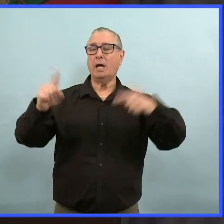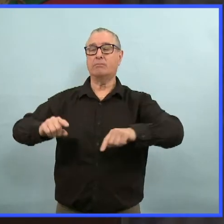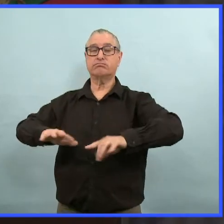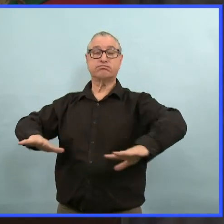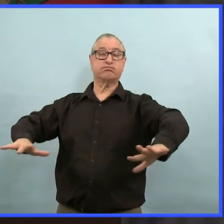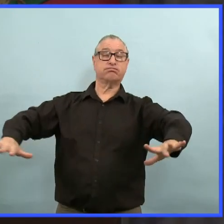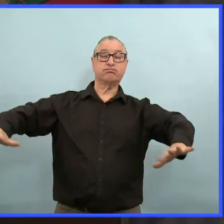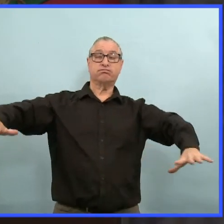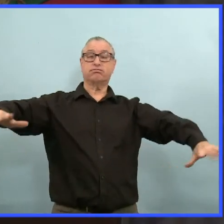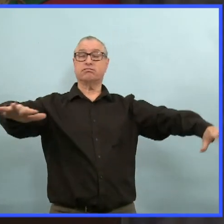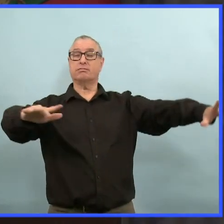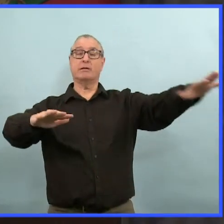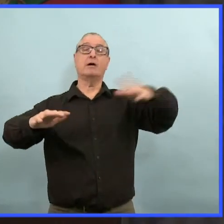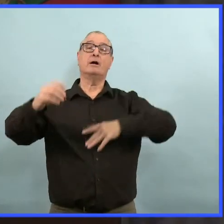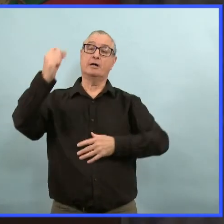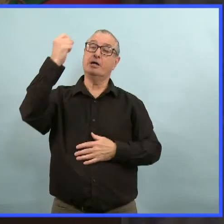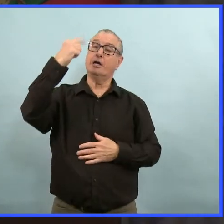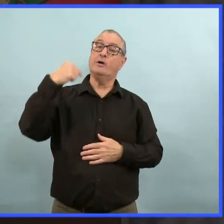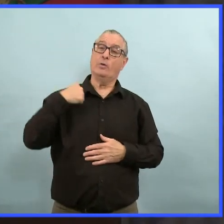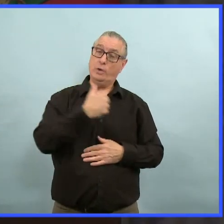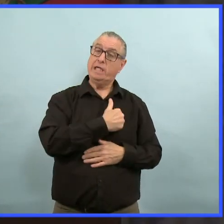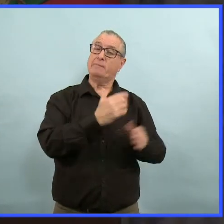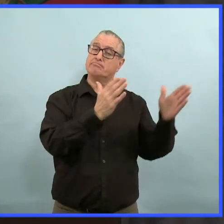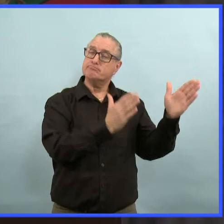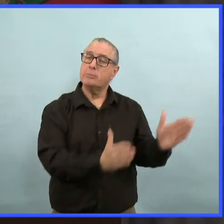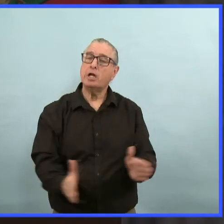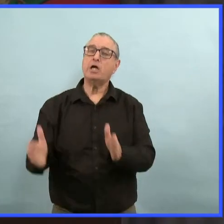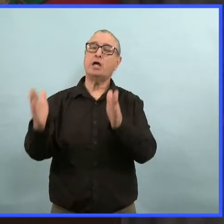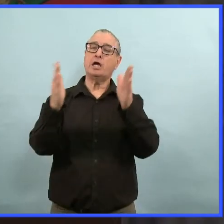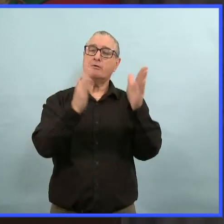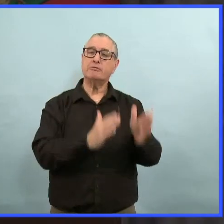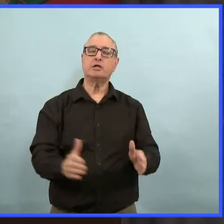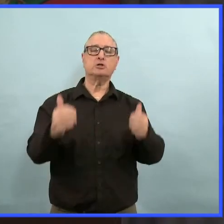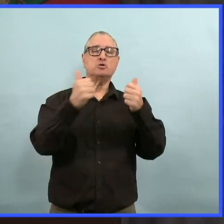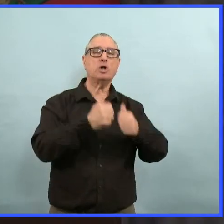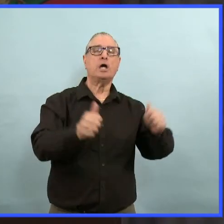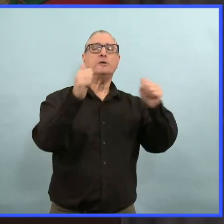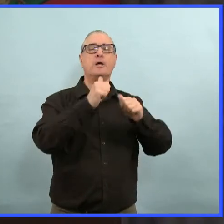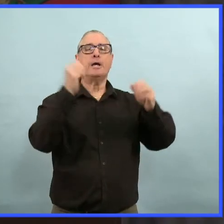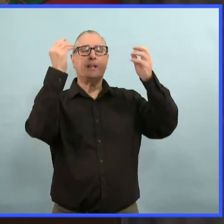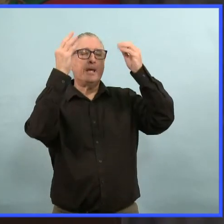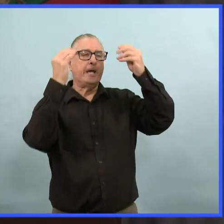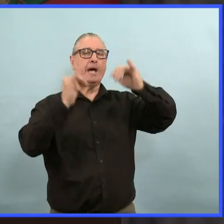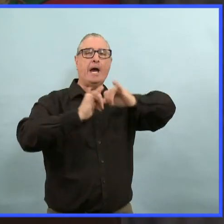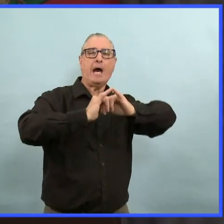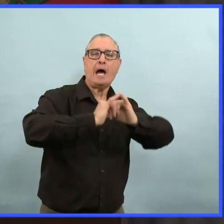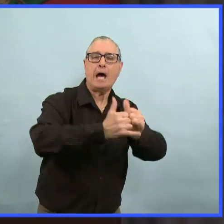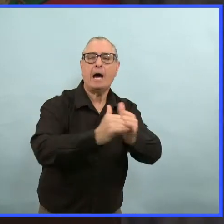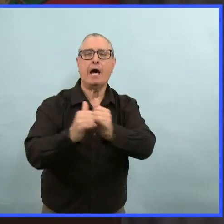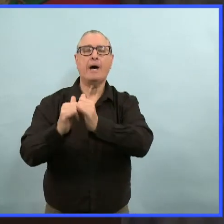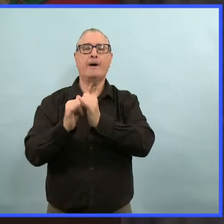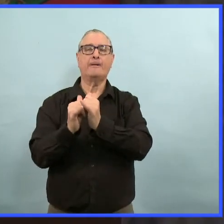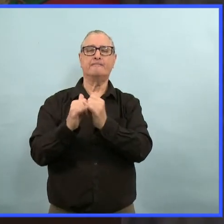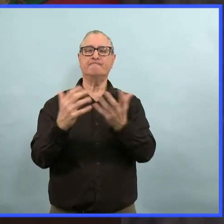demands that covet 19 has placed on our health system as well thank you all for doing